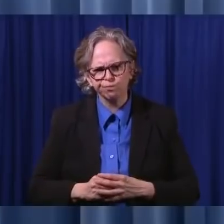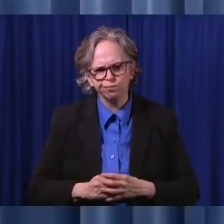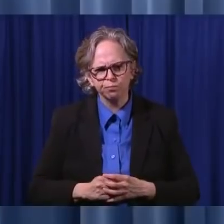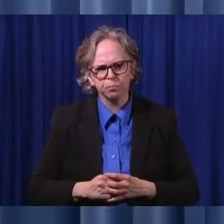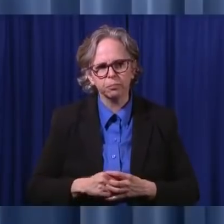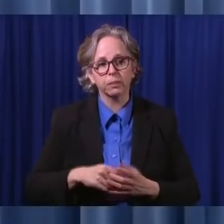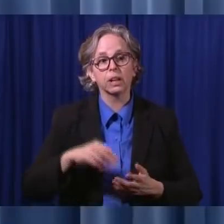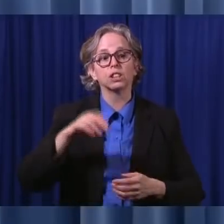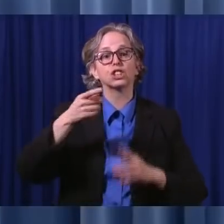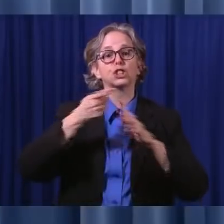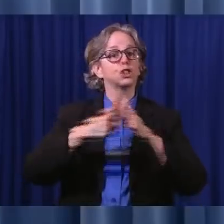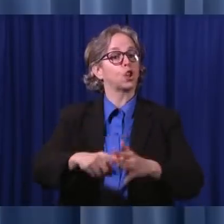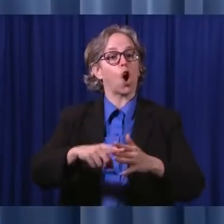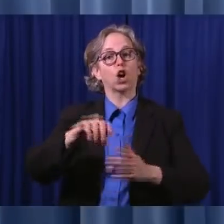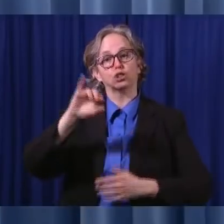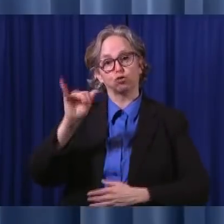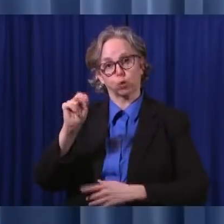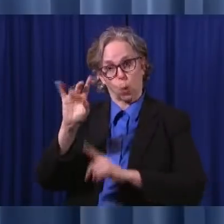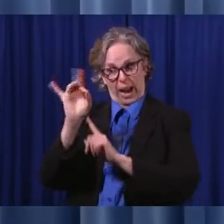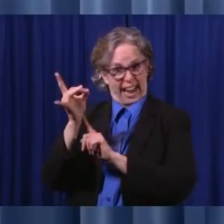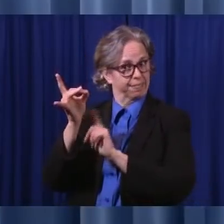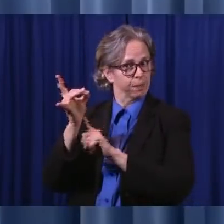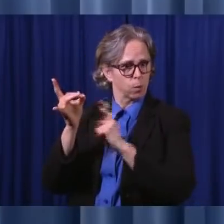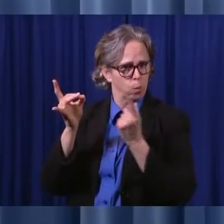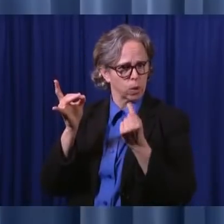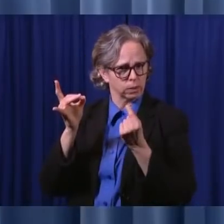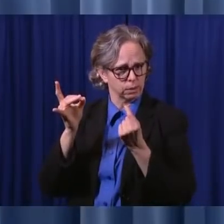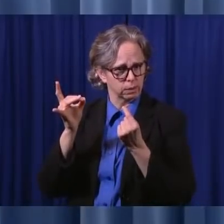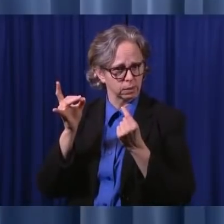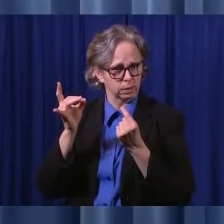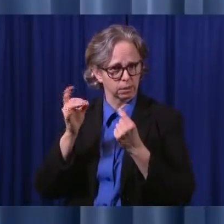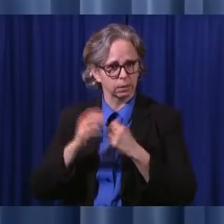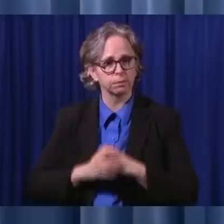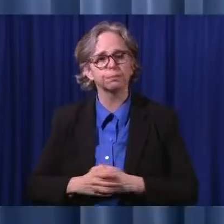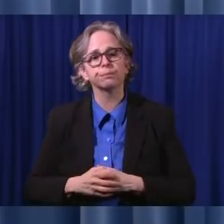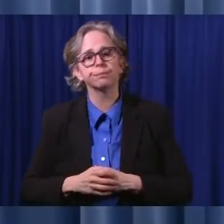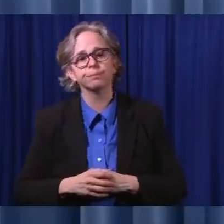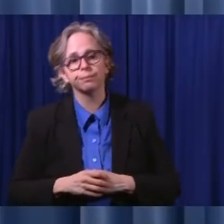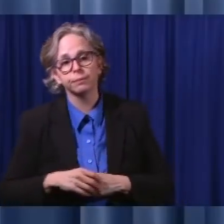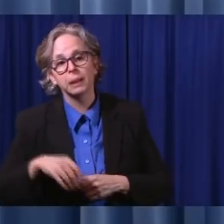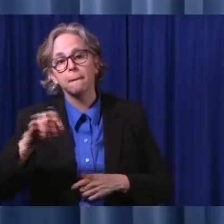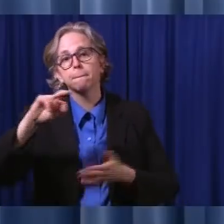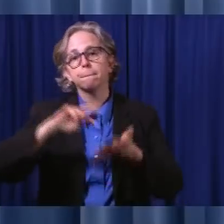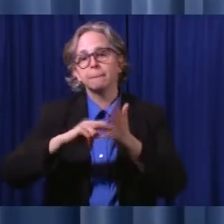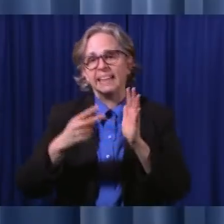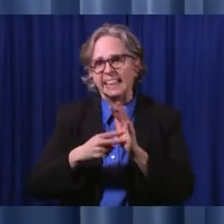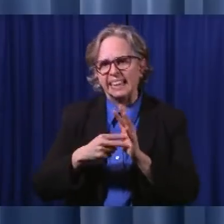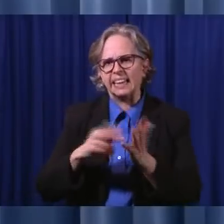GUARD IS GOING START ON MONDAY. WE HAVE TO SEE HOW WELL THIS WORKS.